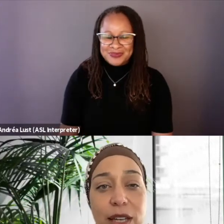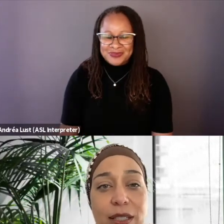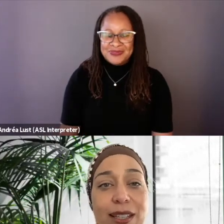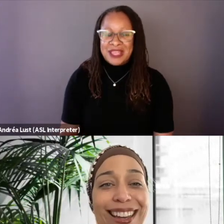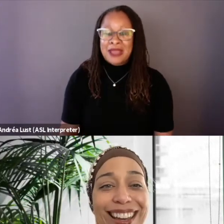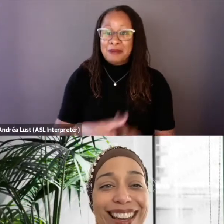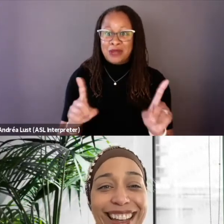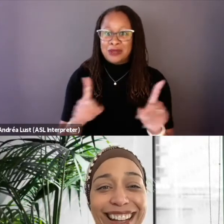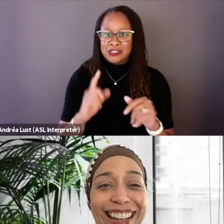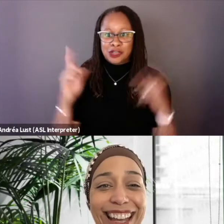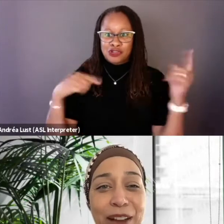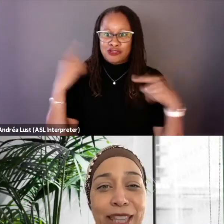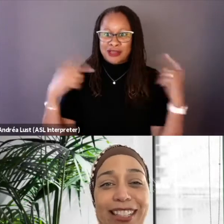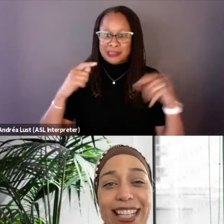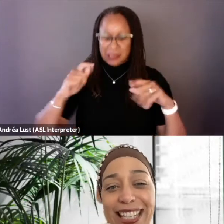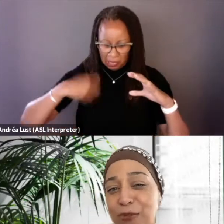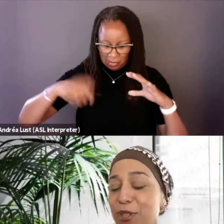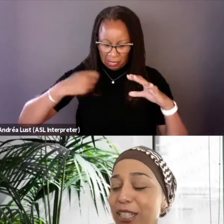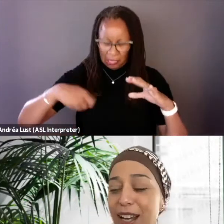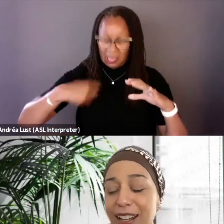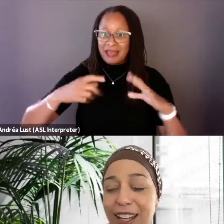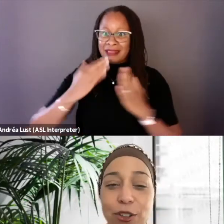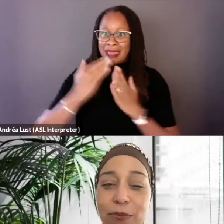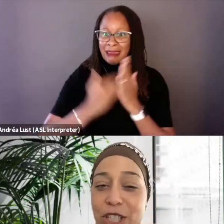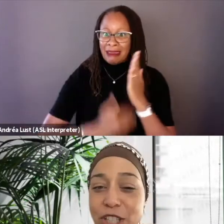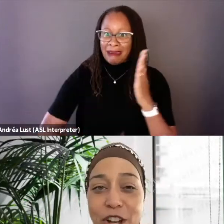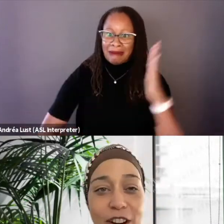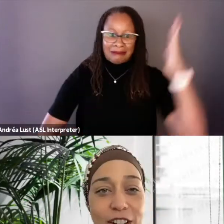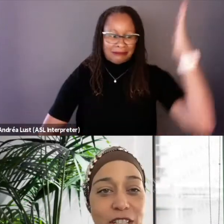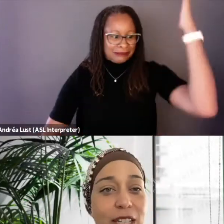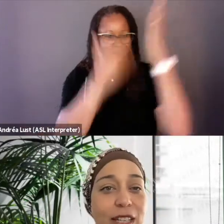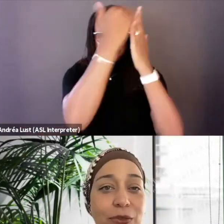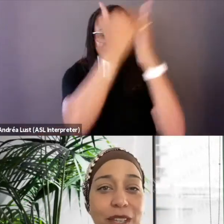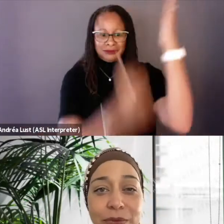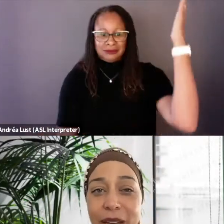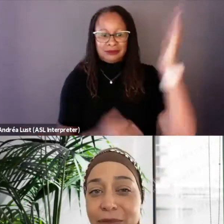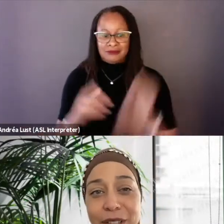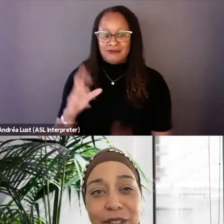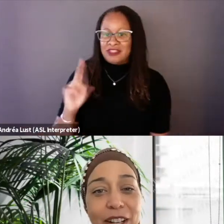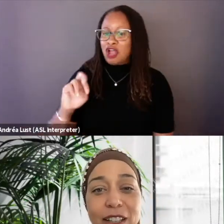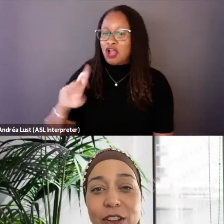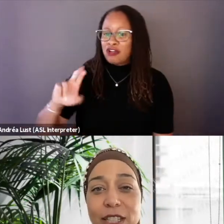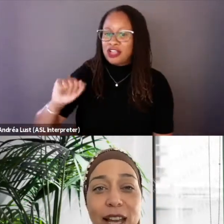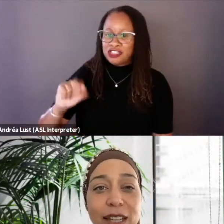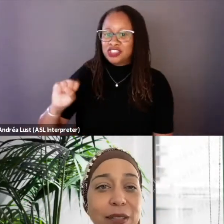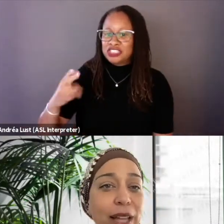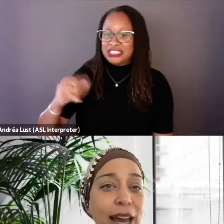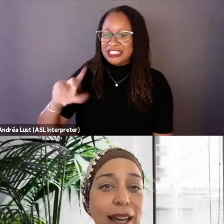And I mean, the list is really long. Like, you didn't mention Yara Shahidi or Asante Black.